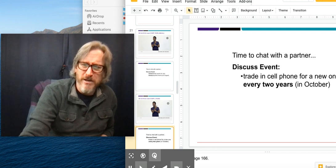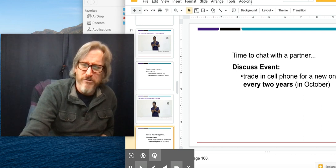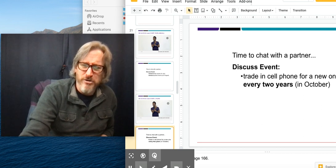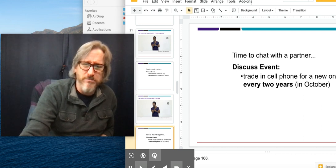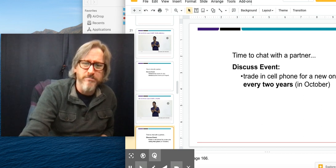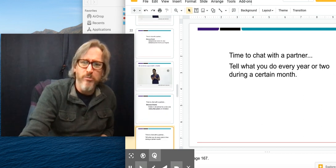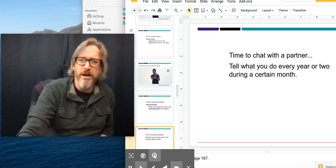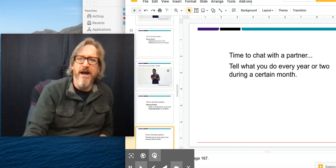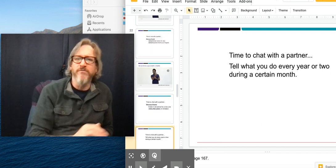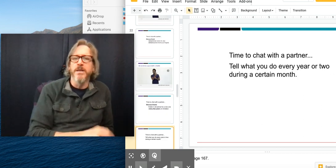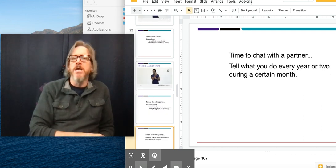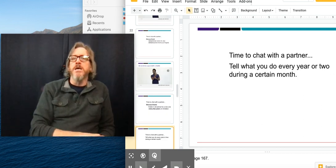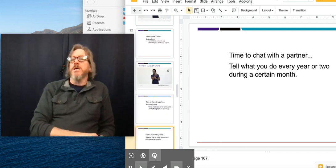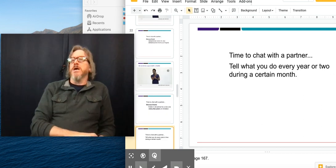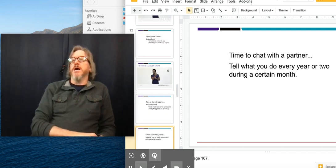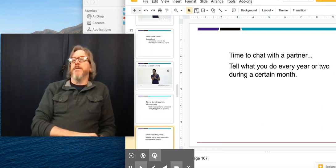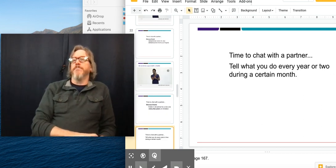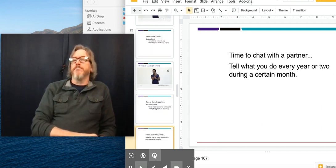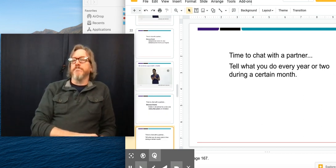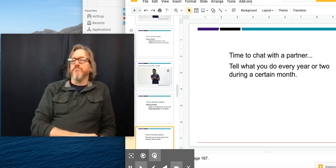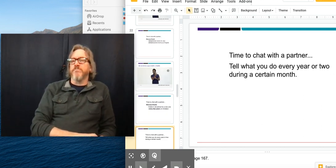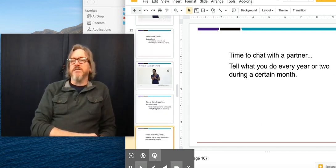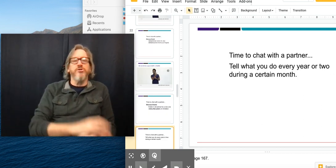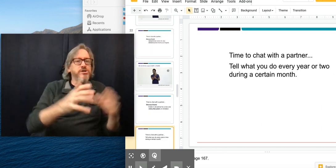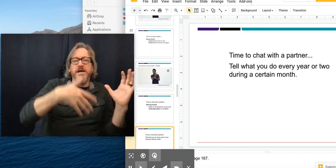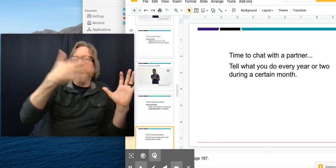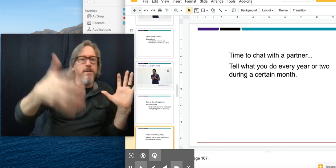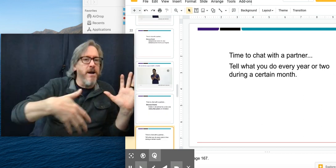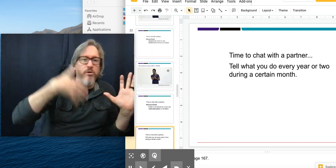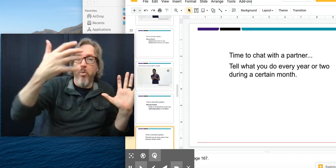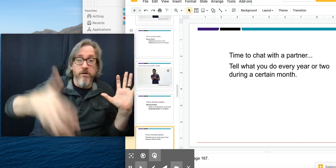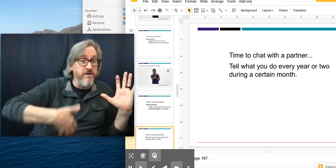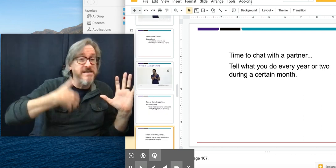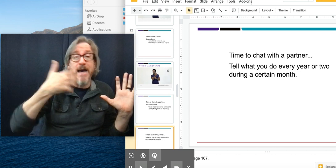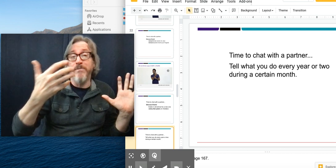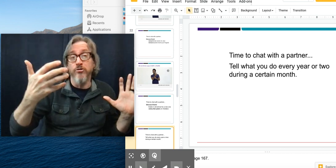on you after one and a half um so just kind of coming up with what are things that happen